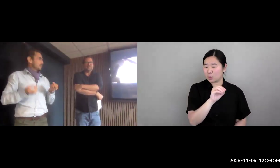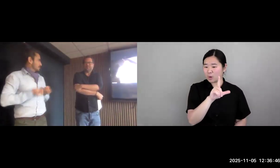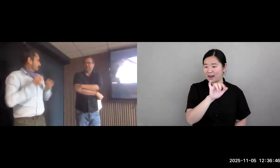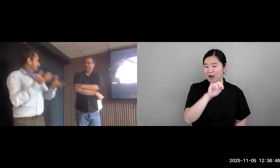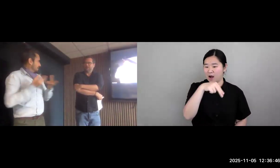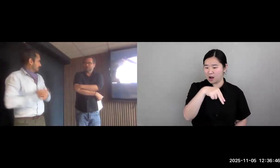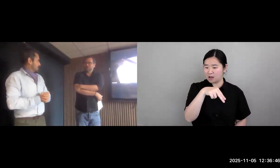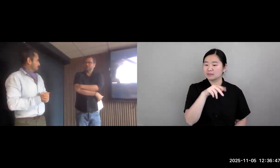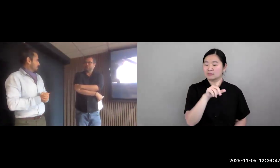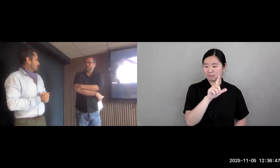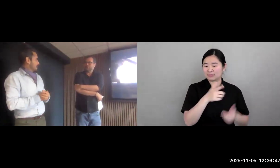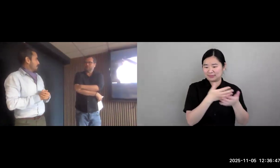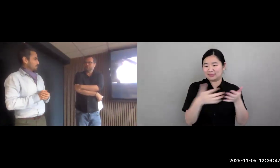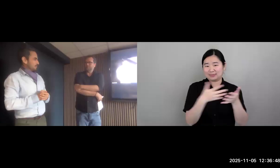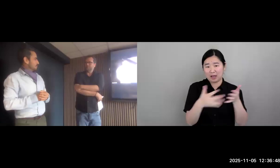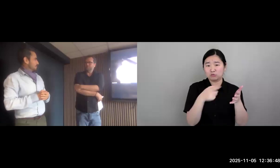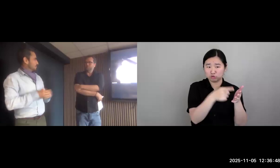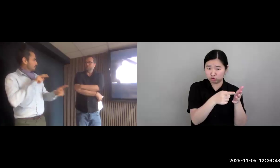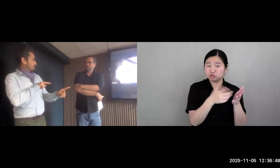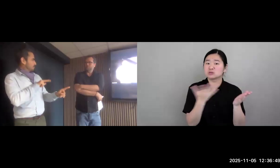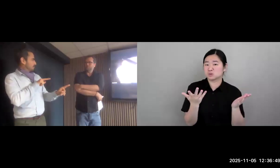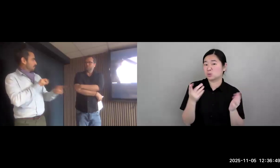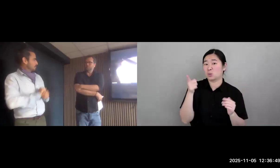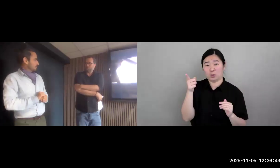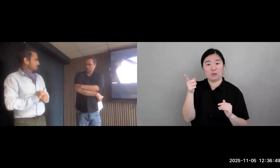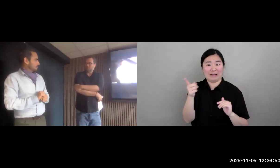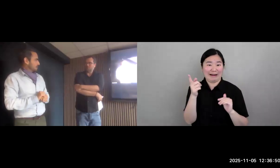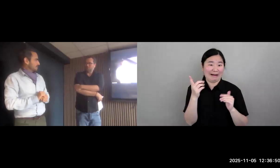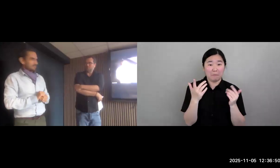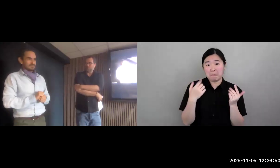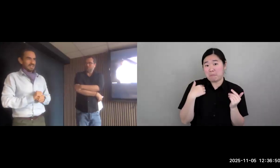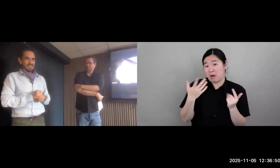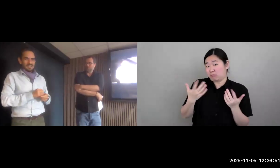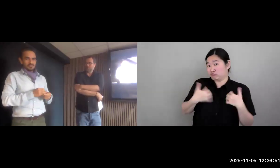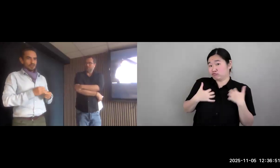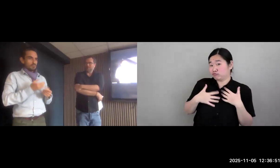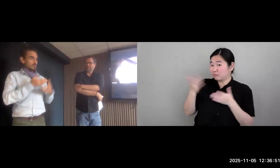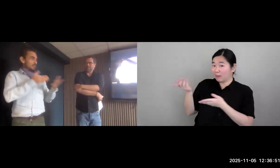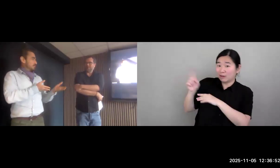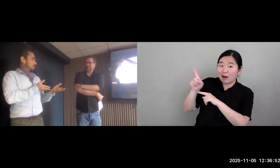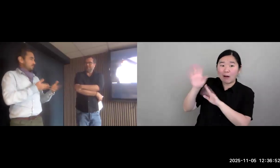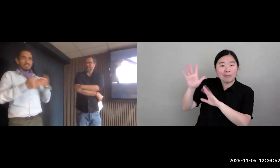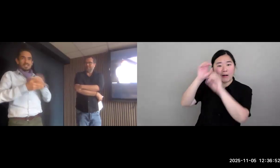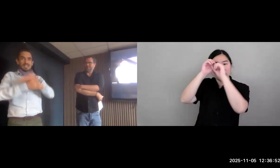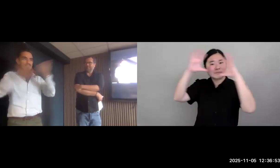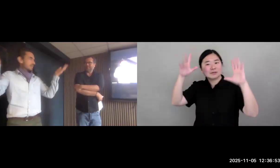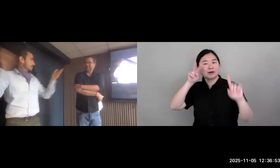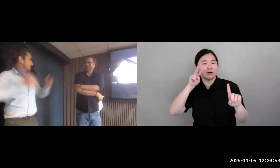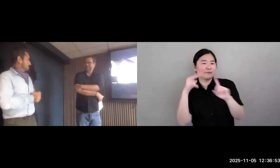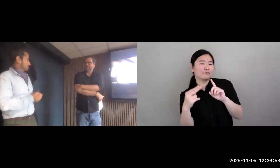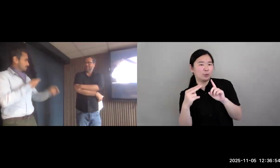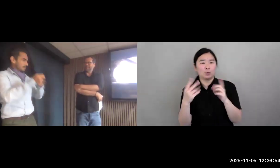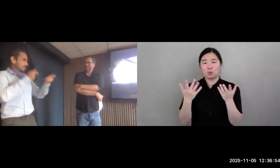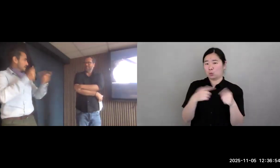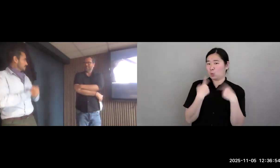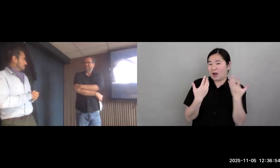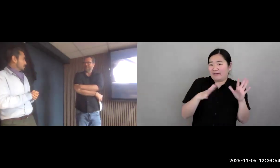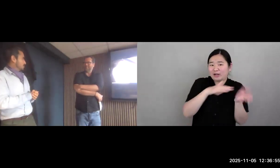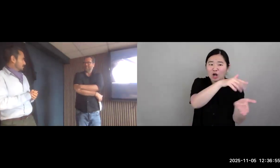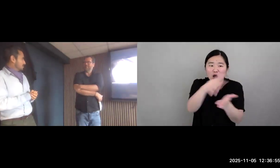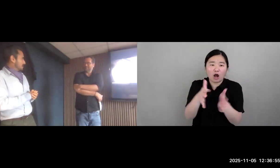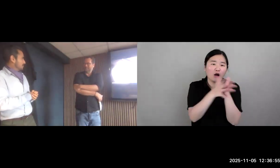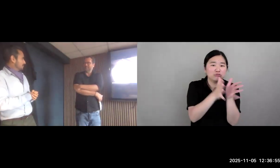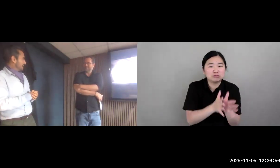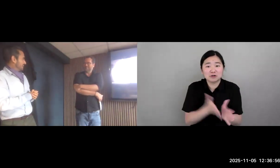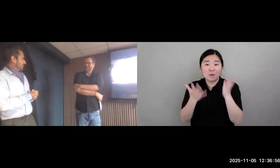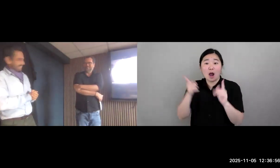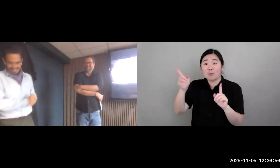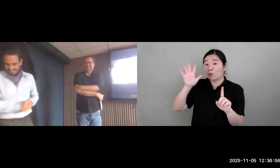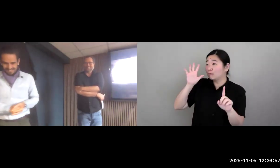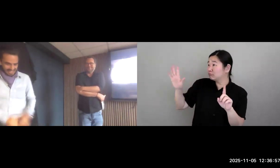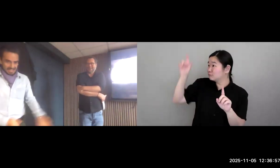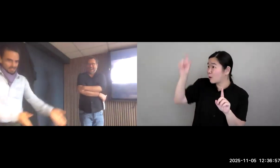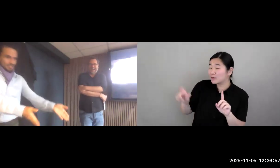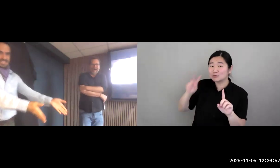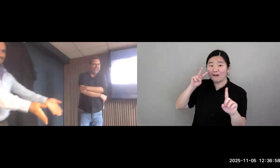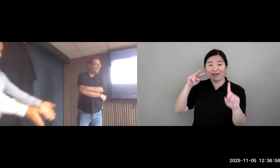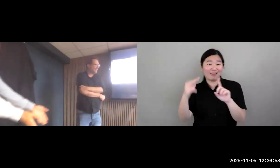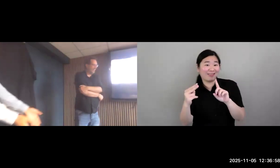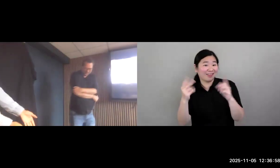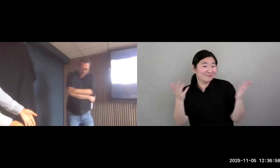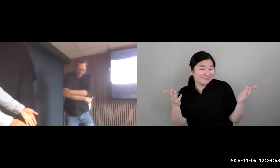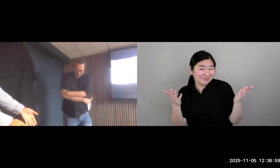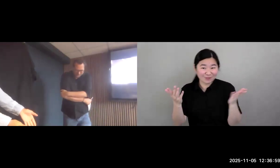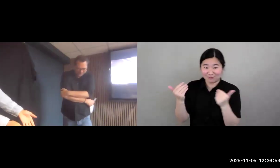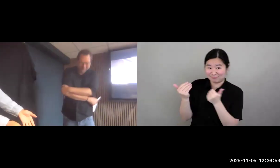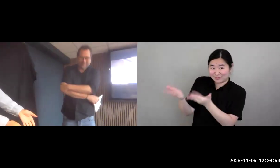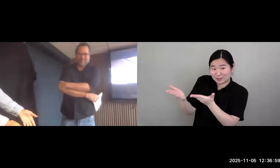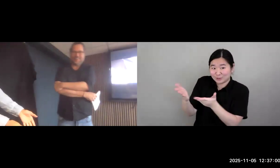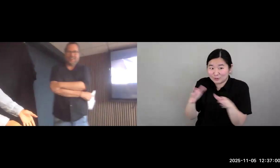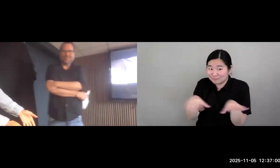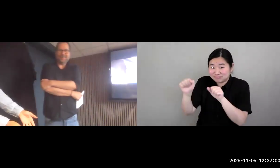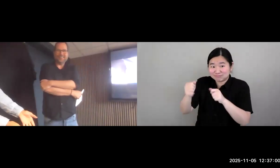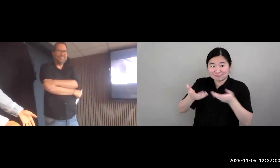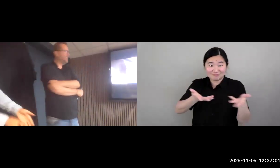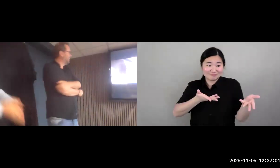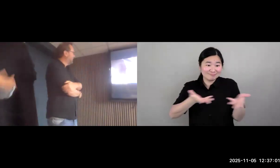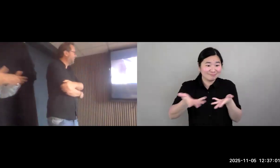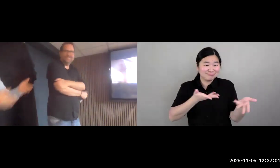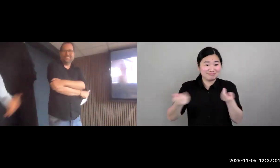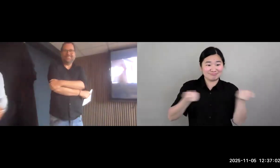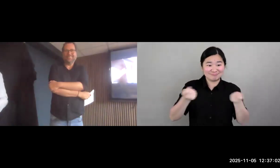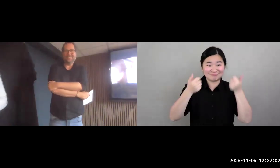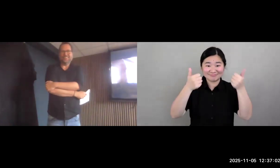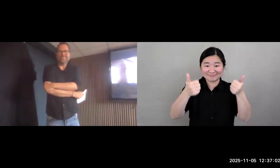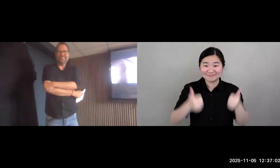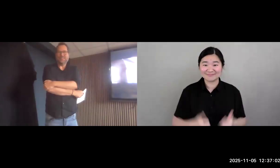And then just, like, give us some input from your own personal perspective, yeah? So, the floor is yours, and then, yeah, you can just manage the discussion on yourself. We're going to ask you to stand here, and there you go.